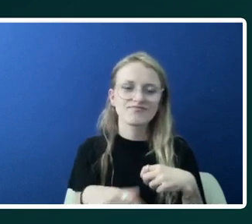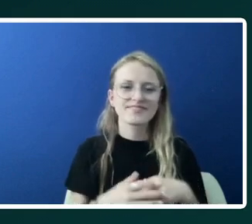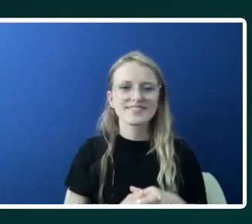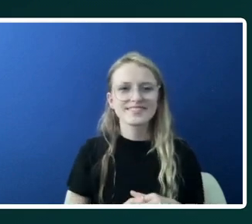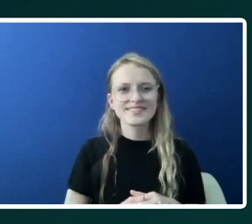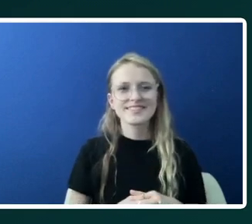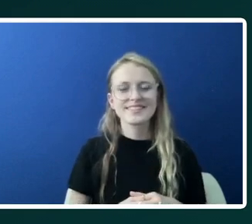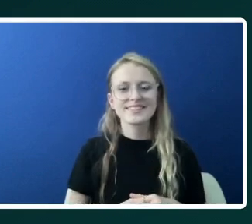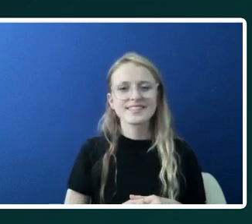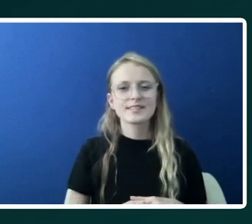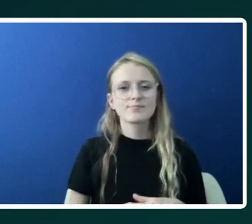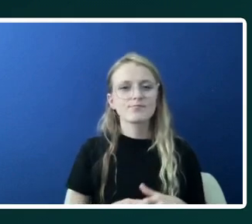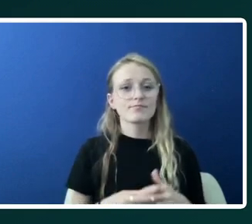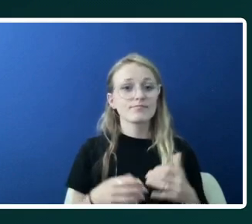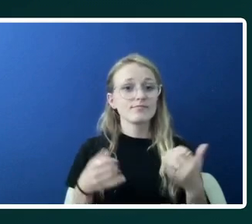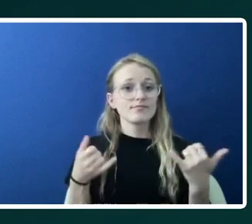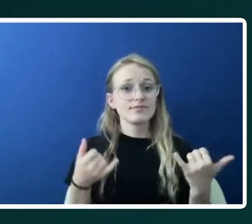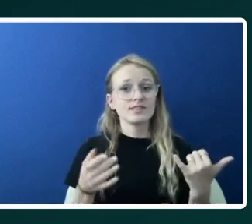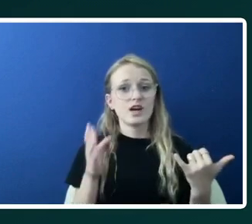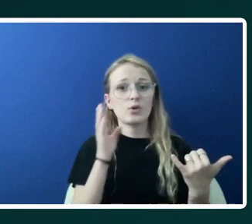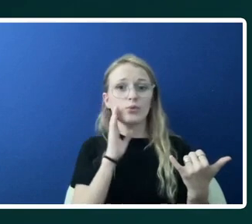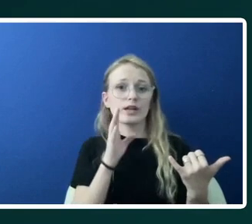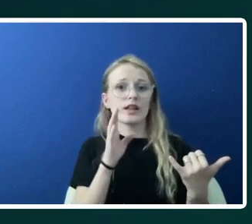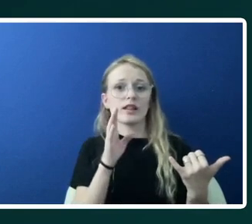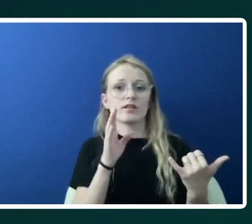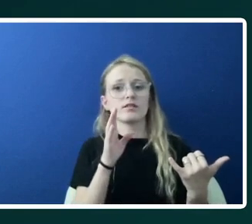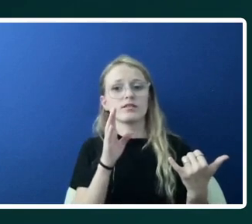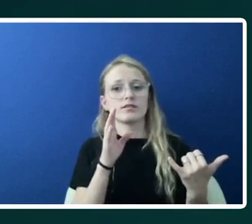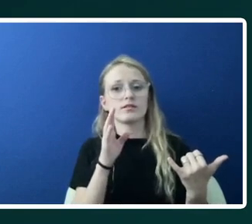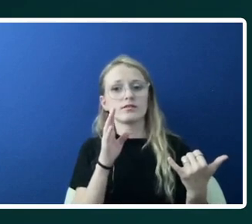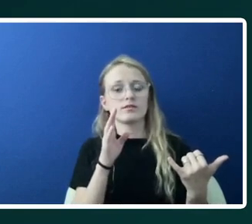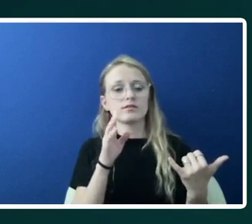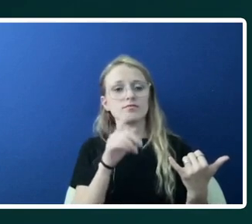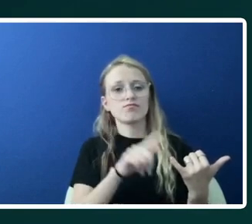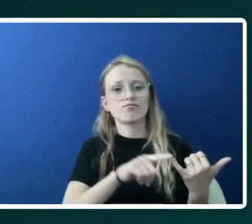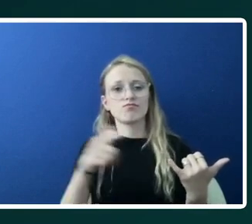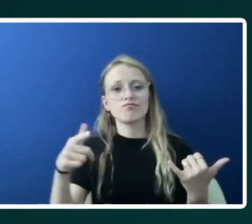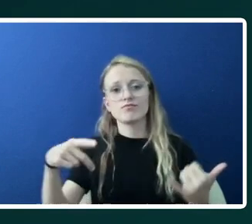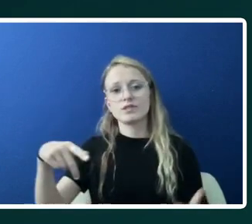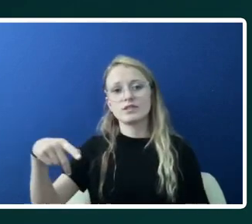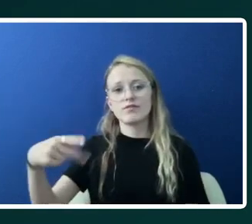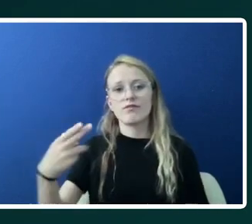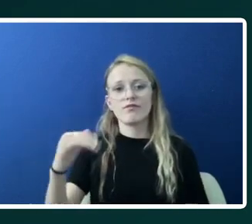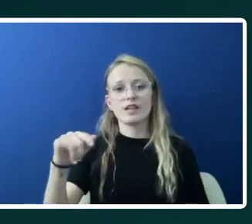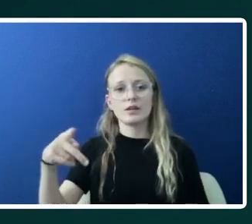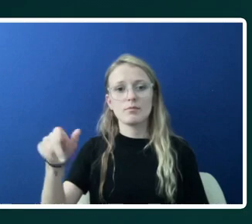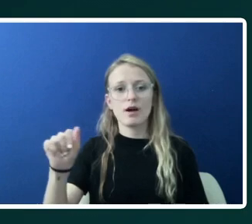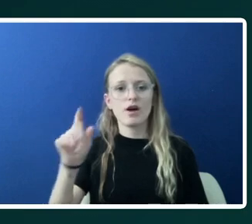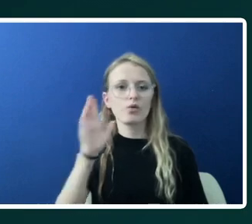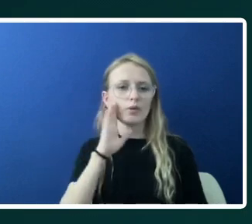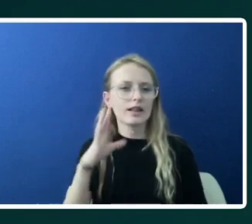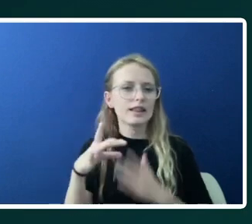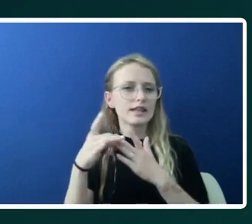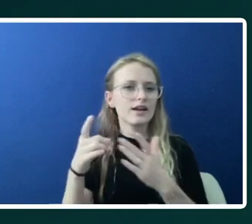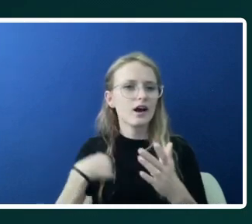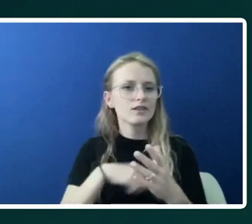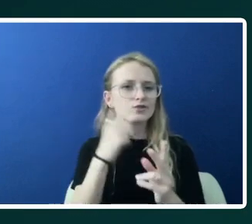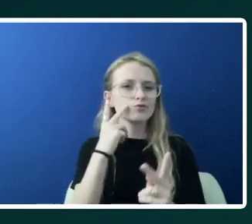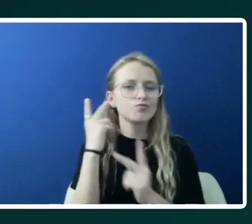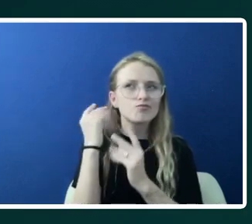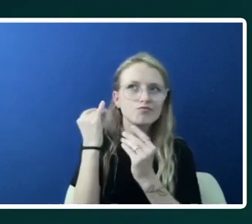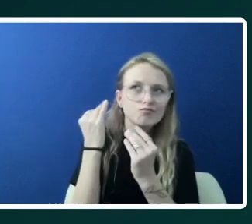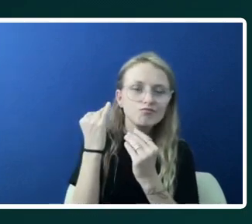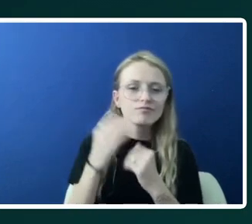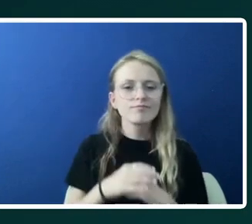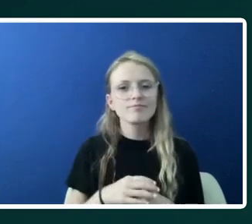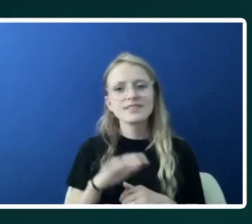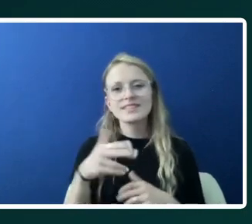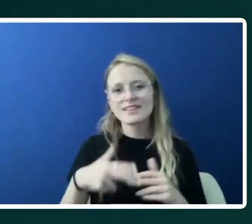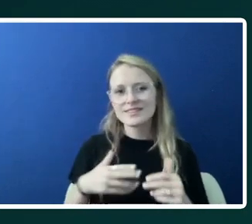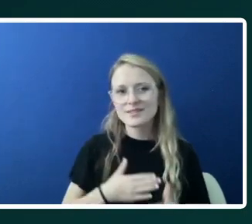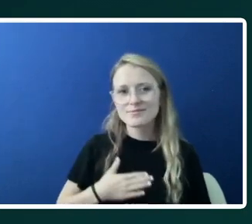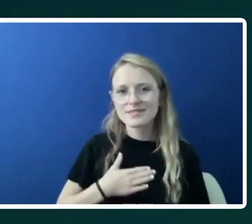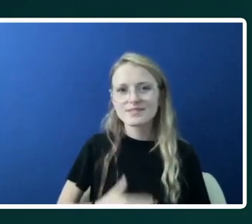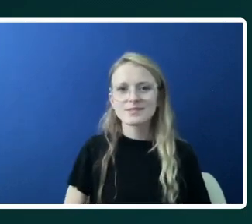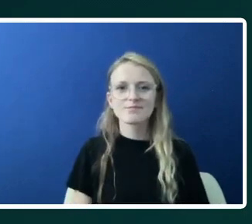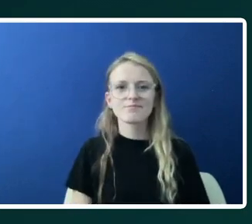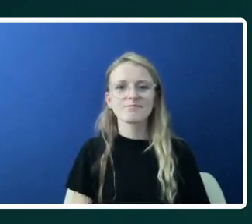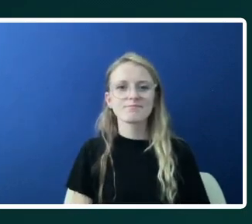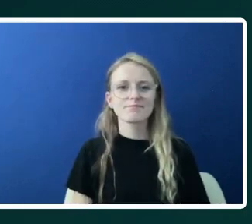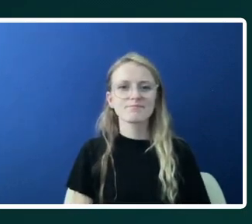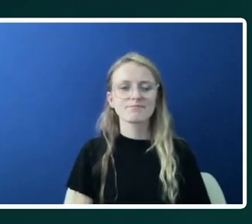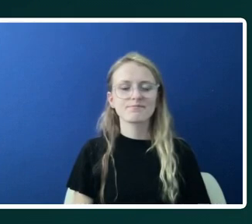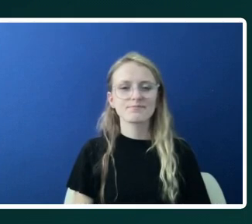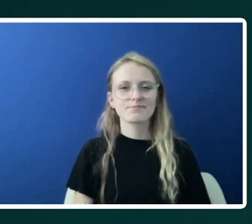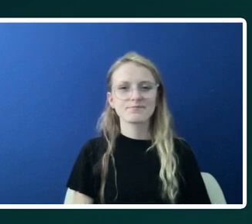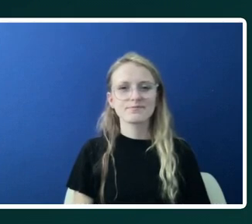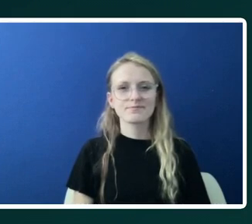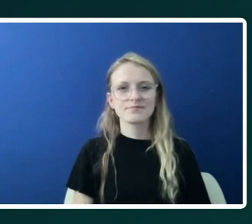pass the next section to Philippa, who will lead us on a reflection. Thanks. Next slide, please.